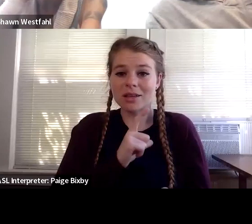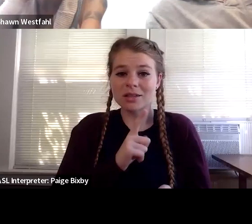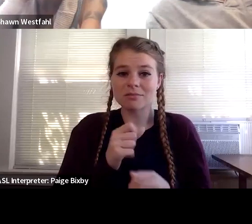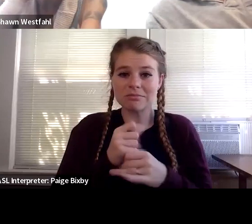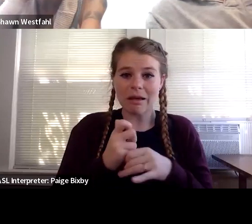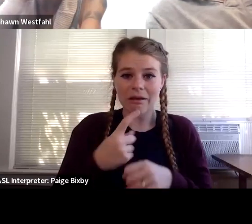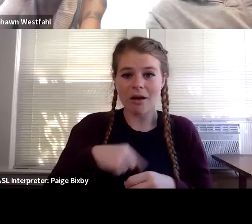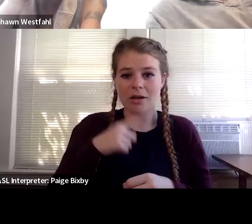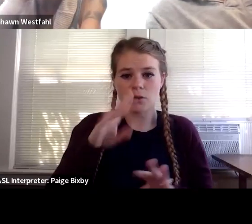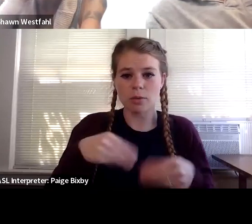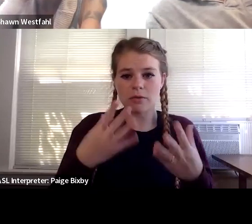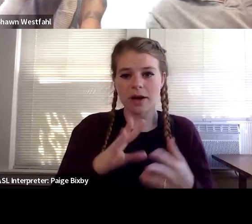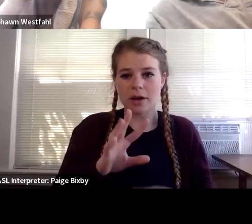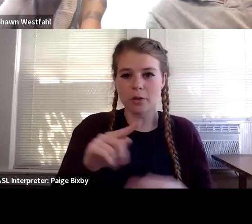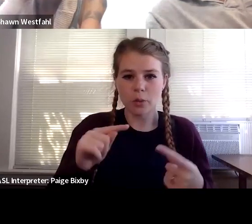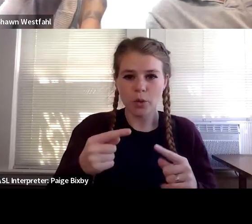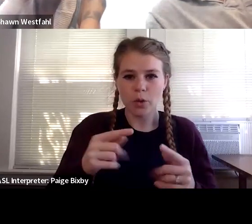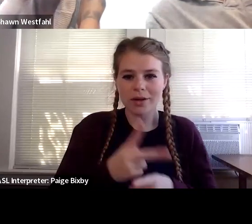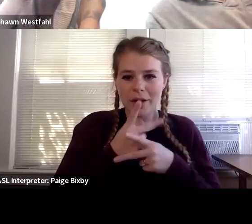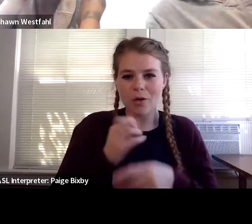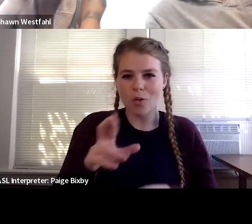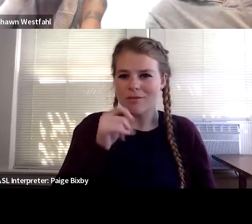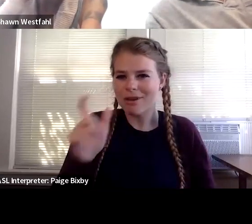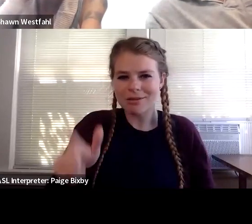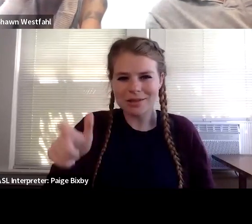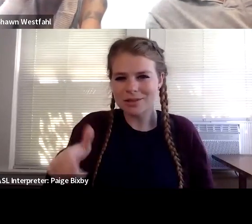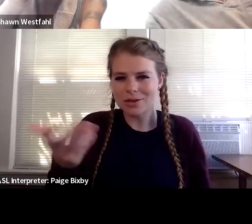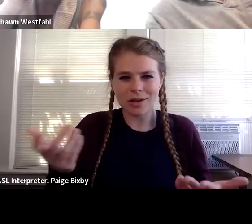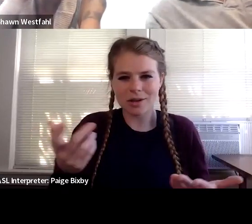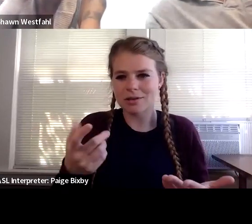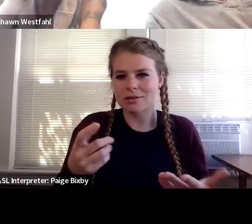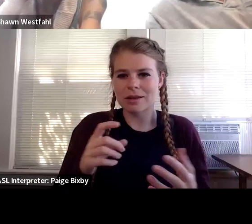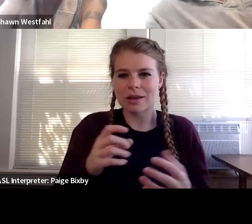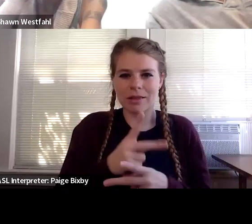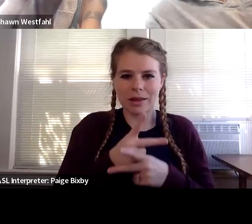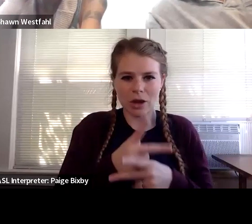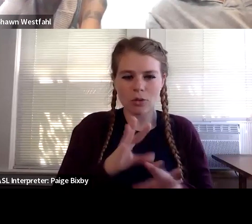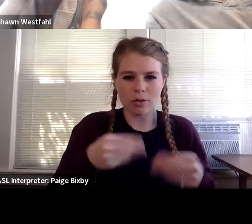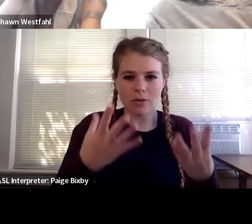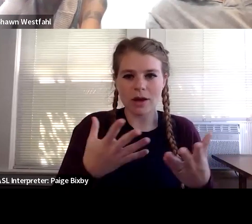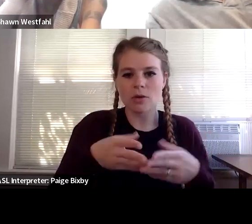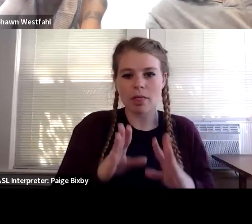or just the unnecessary things that go into just the care that we're providing just to allow our patients to feel safe and supported.